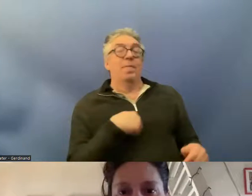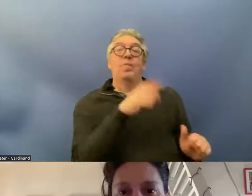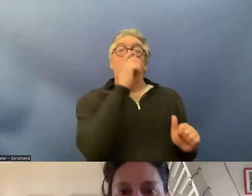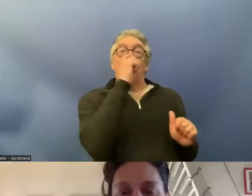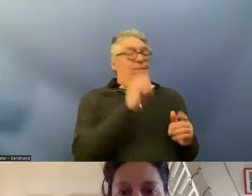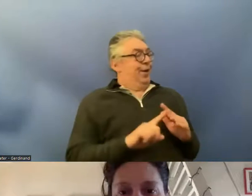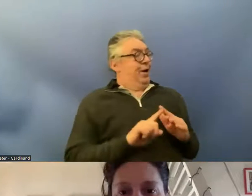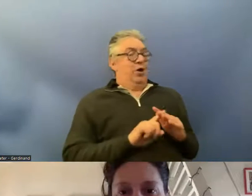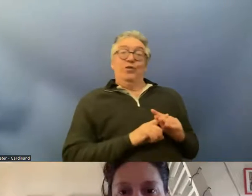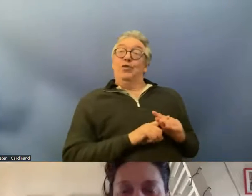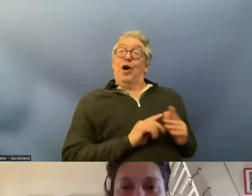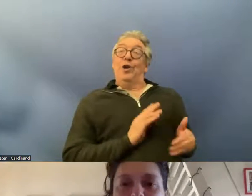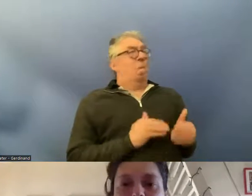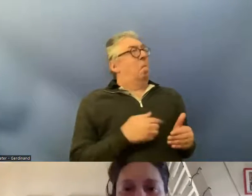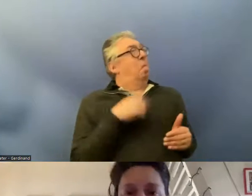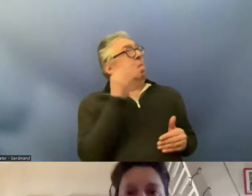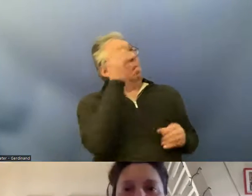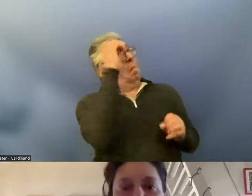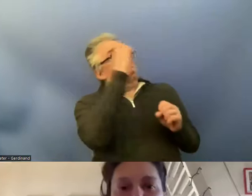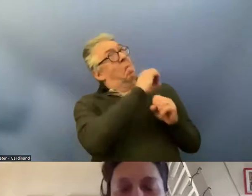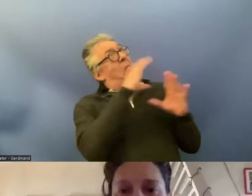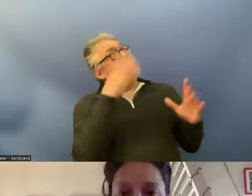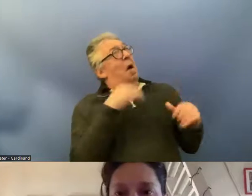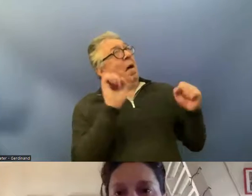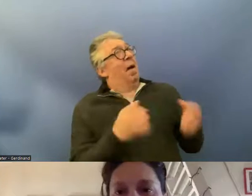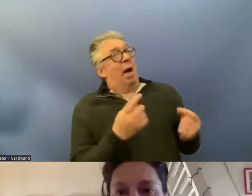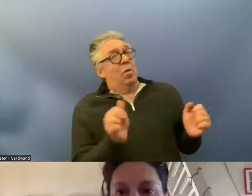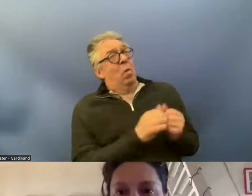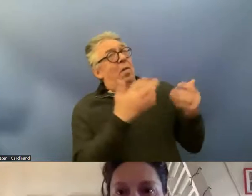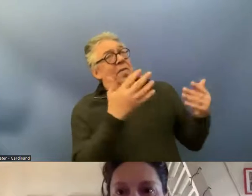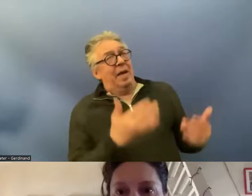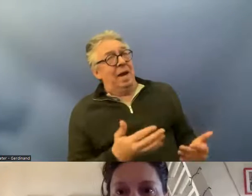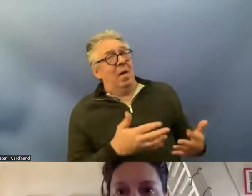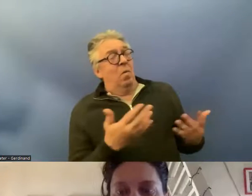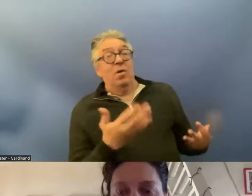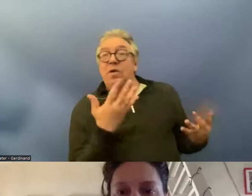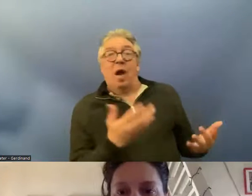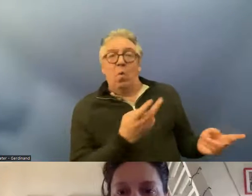were thinking, what we can do around data for persons with disabilities, to a new stage